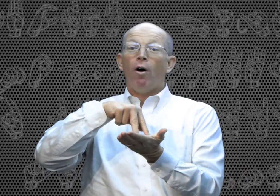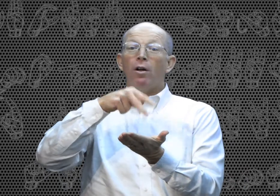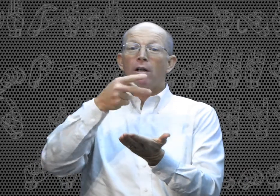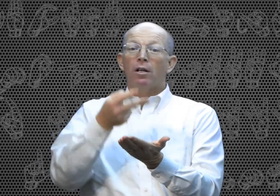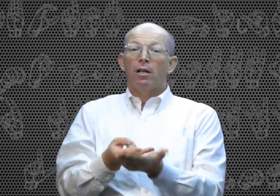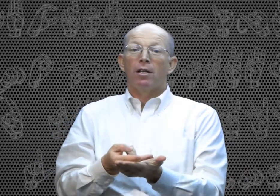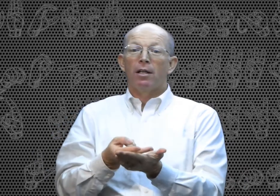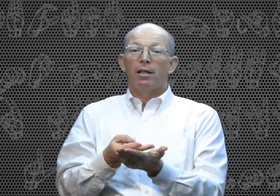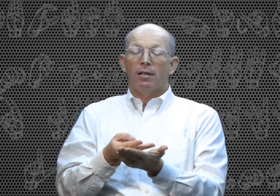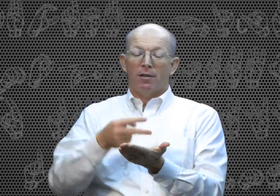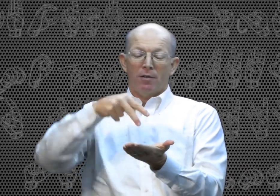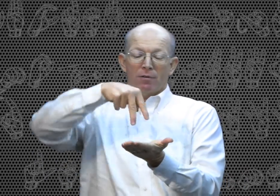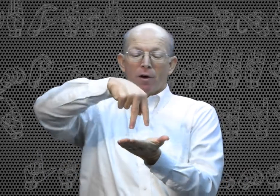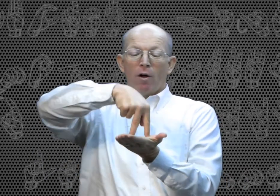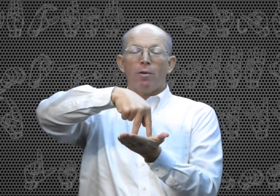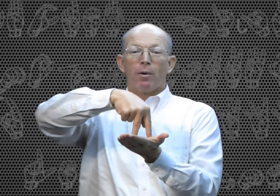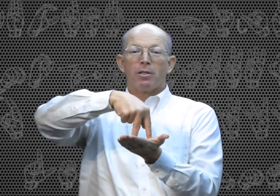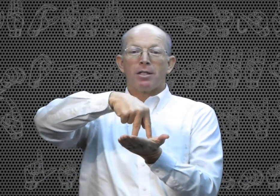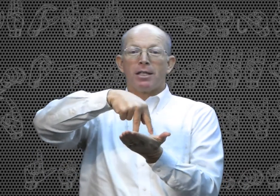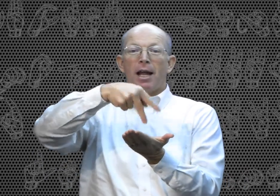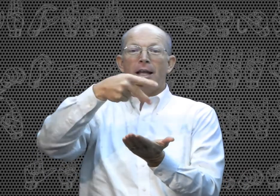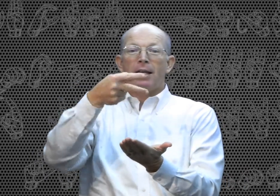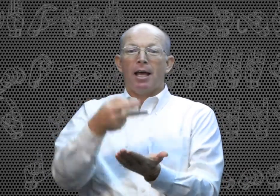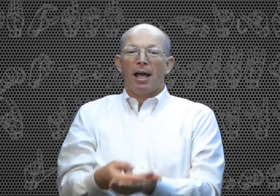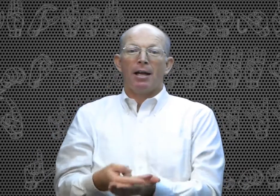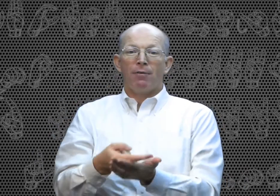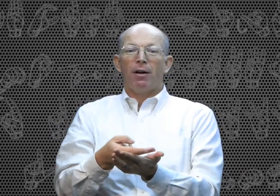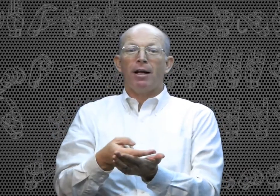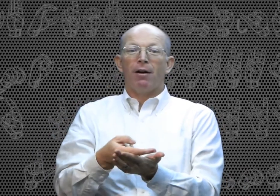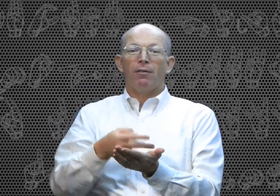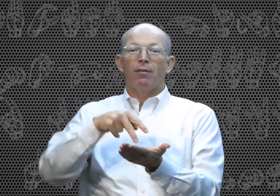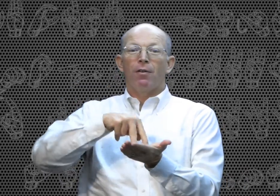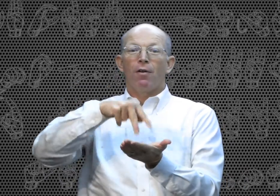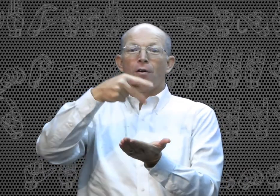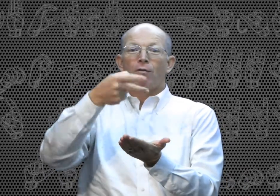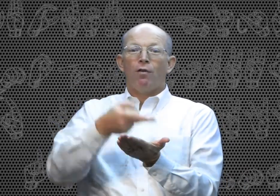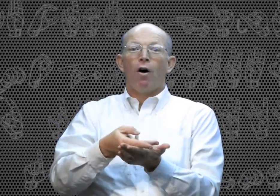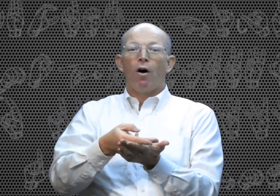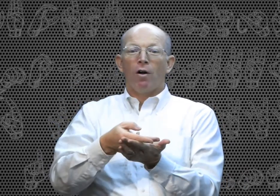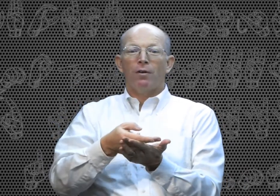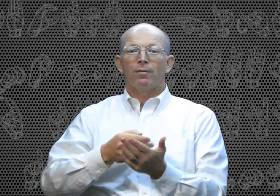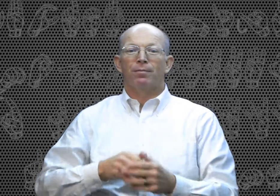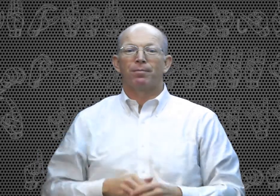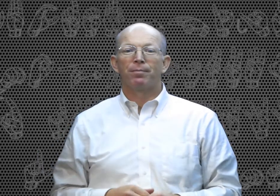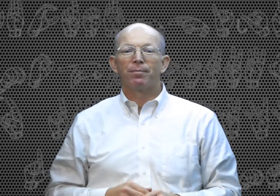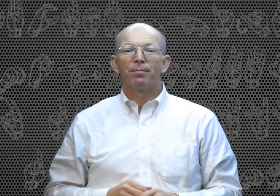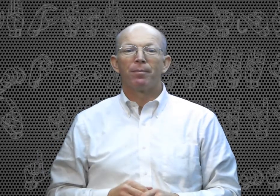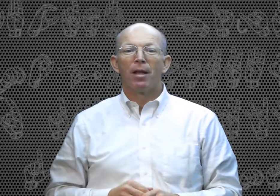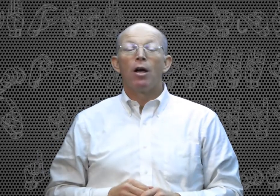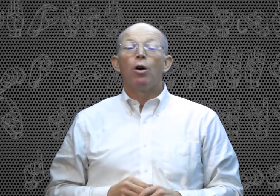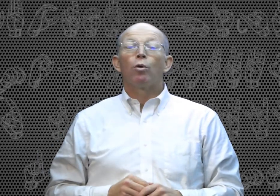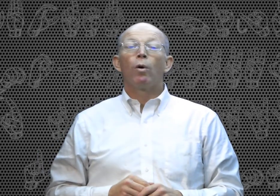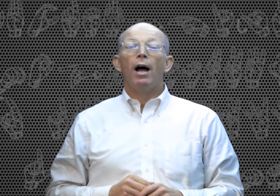FALL FALL - The person is STANDING and he FELL down. FALL.